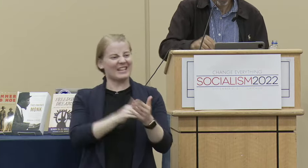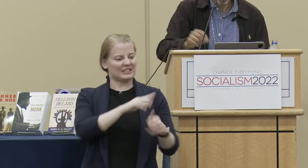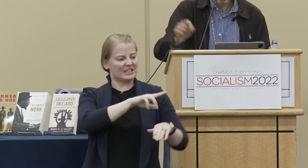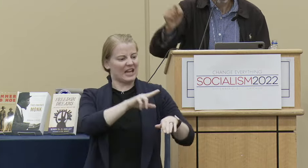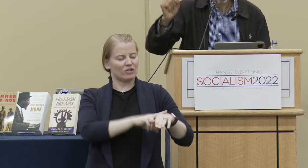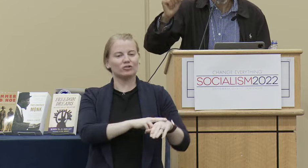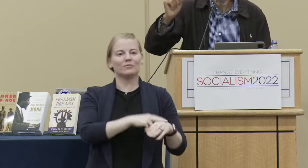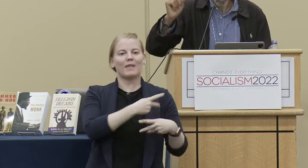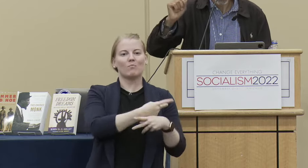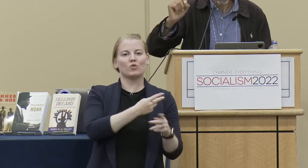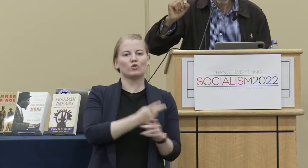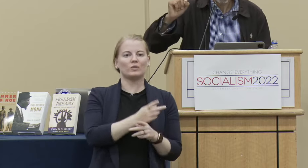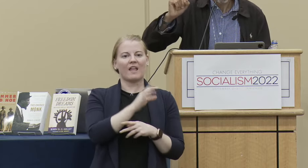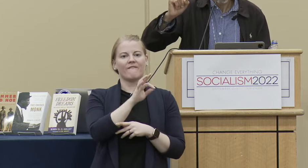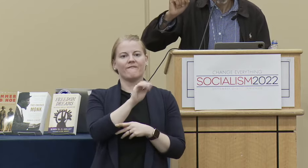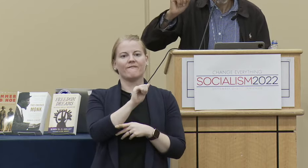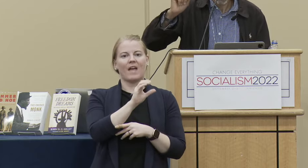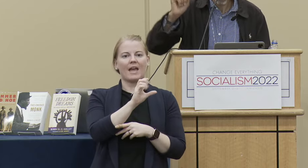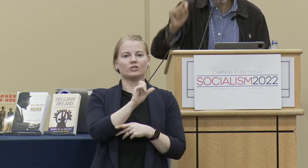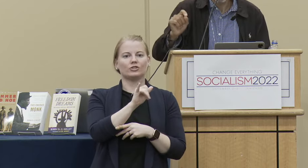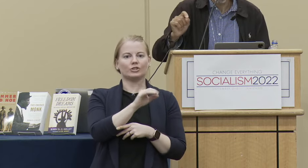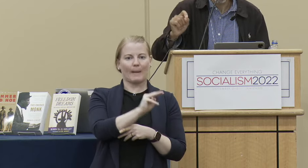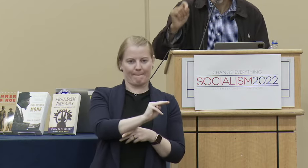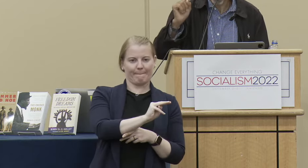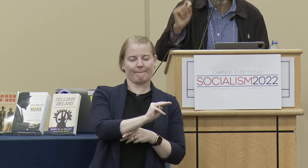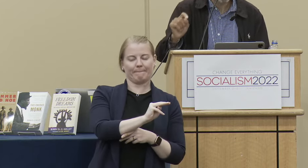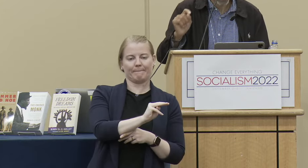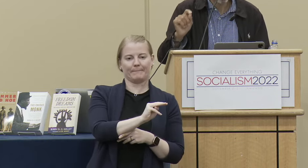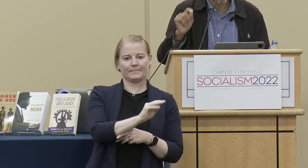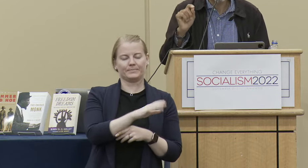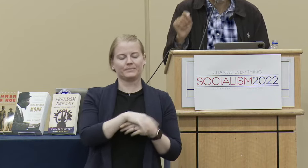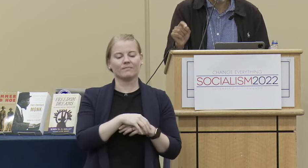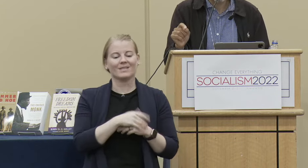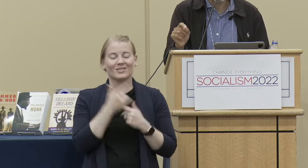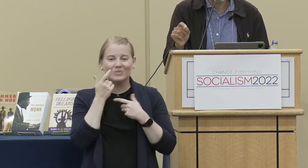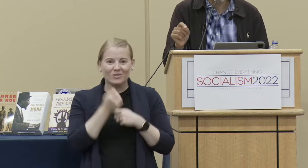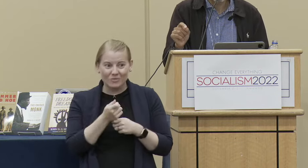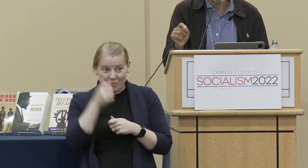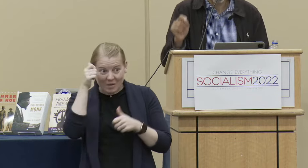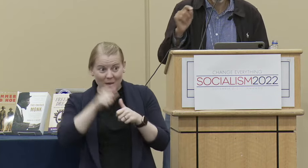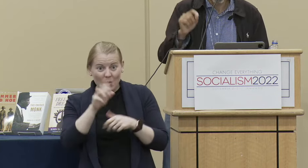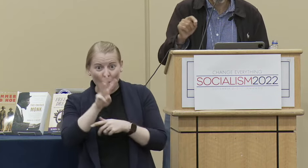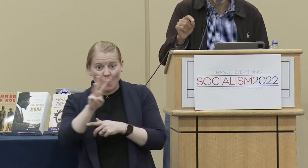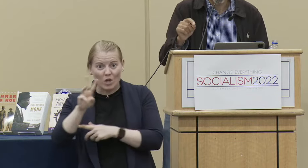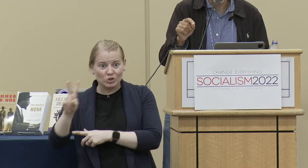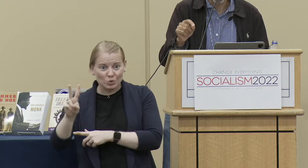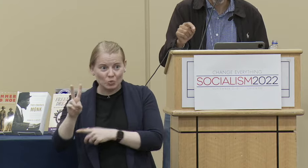was against the nationalism that produced fascism. And